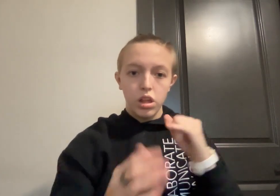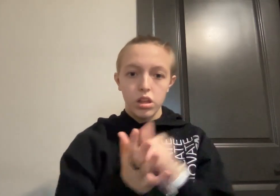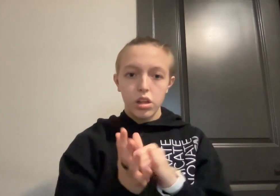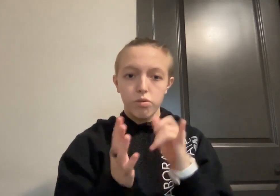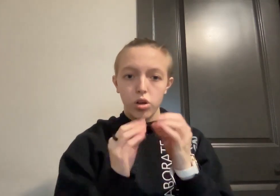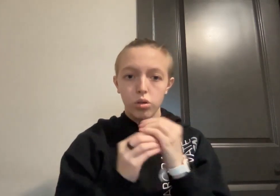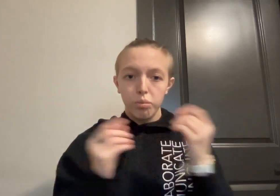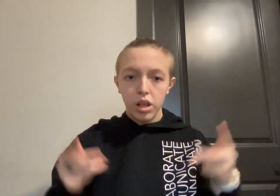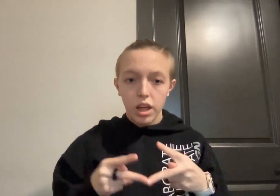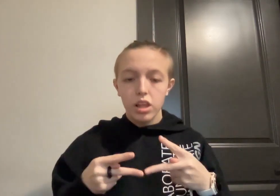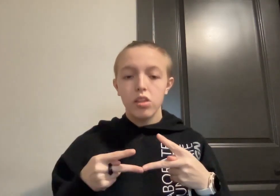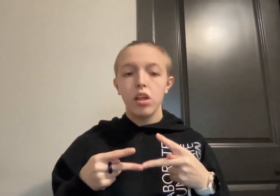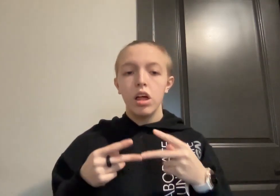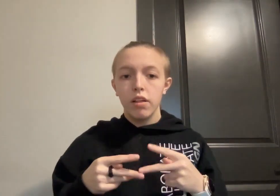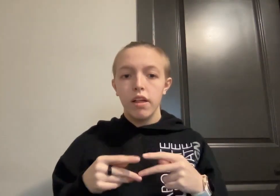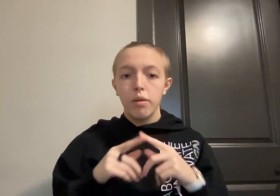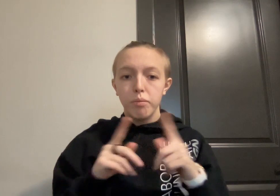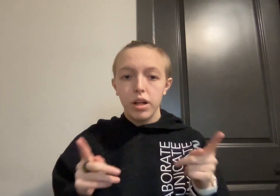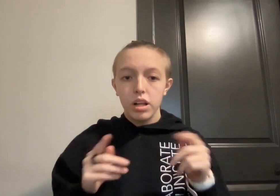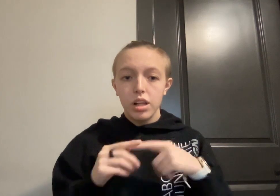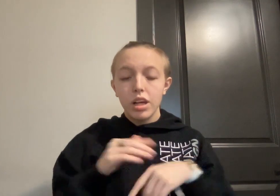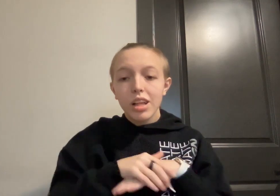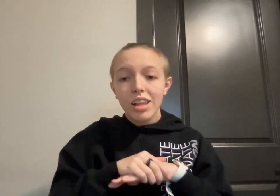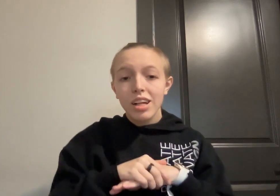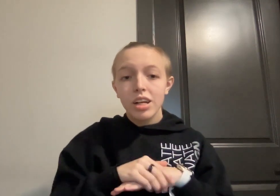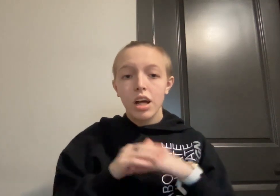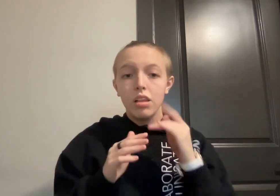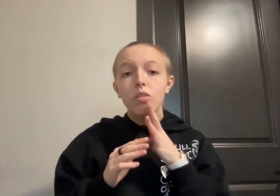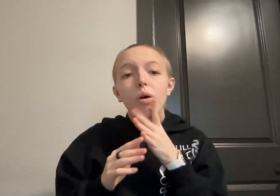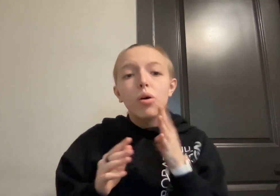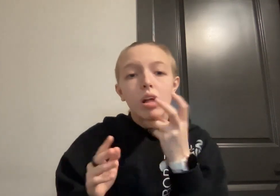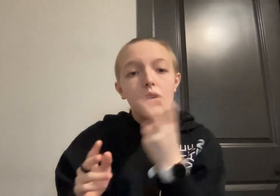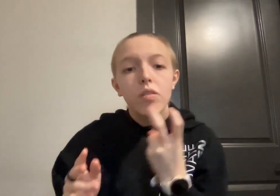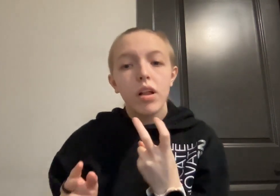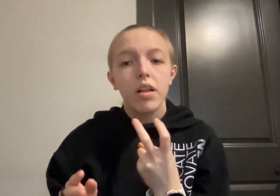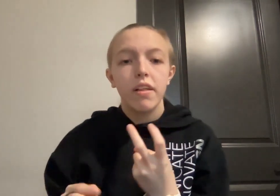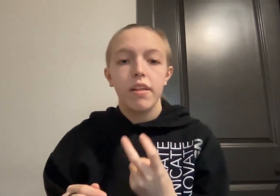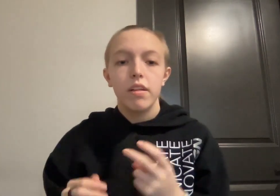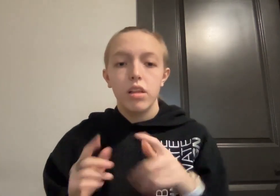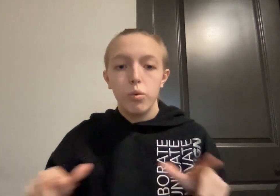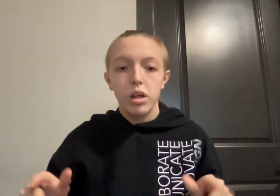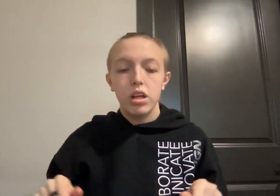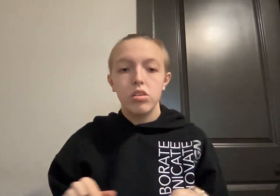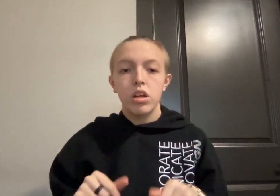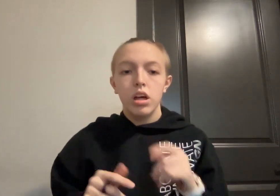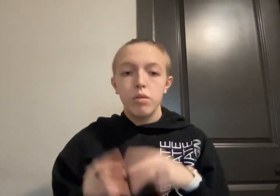that took place but in English a spoken language.